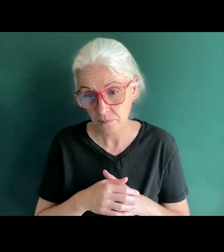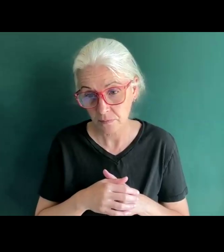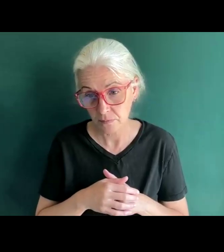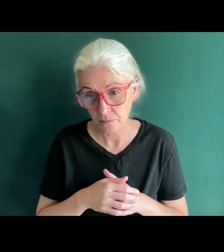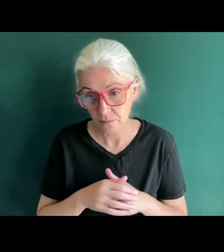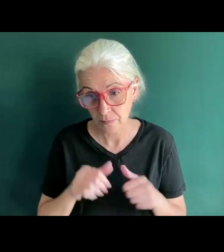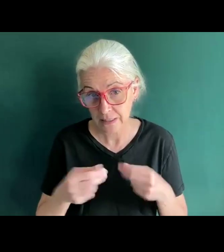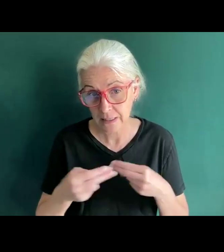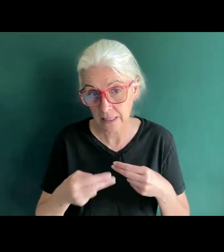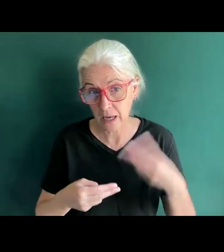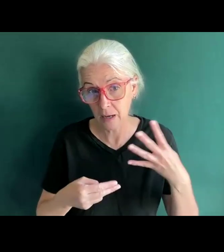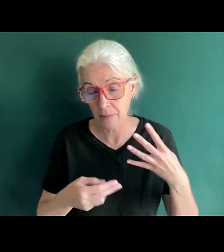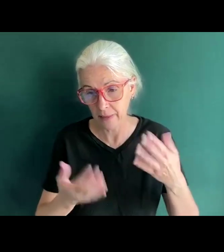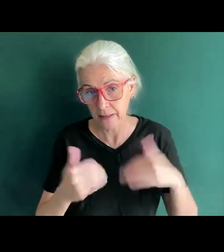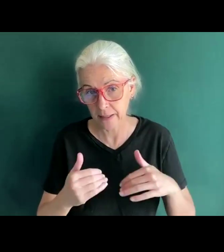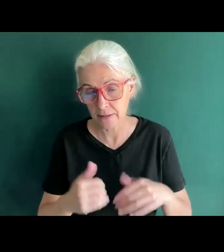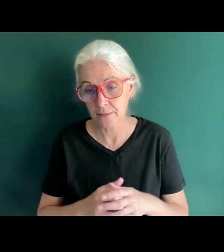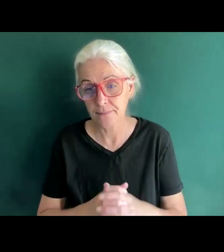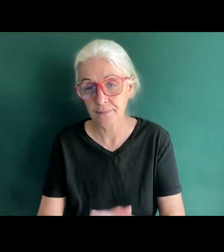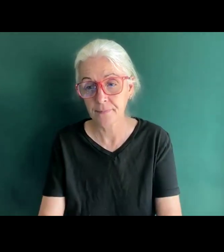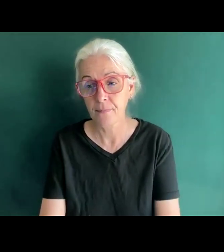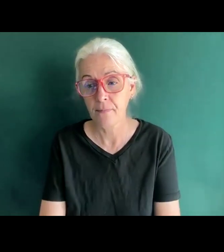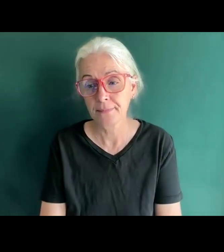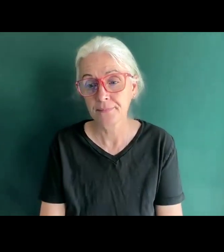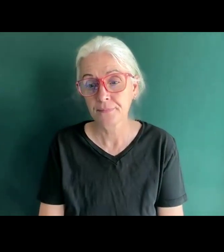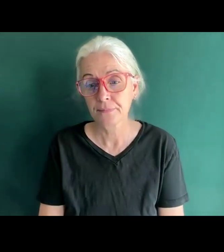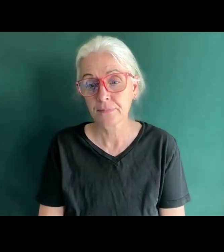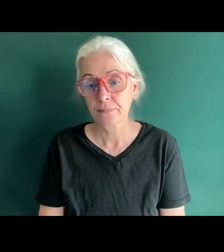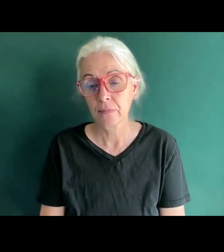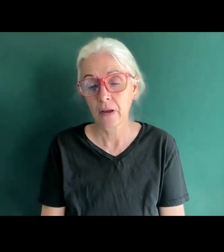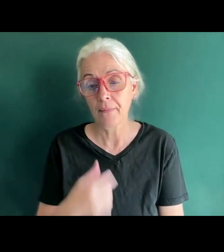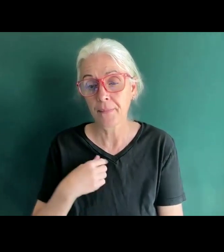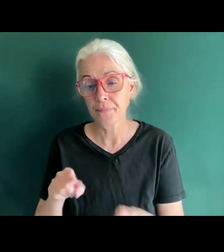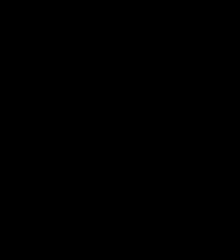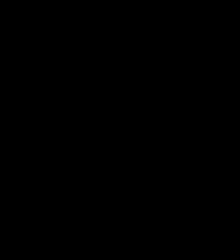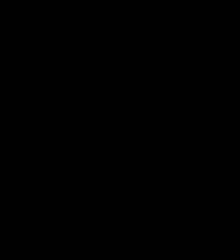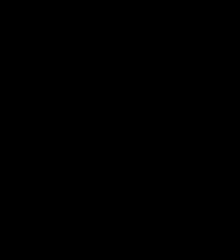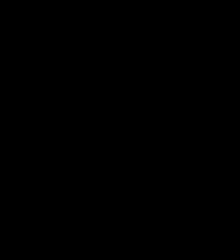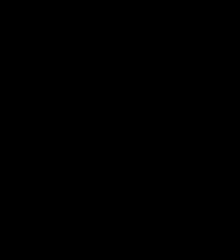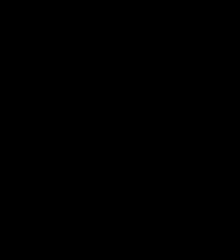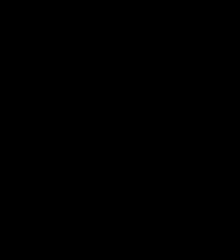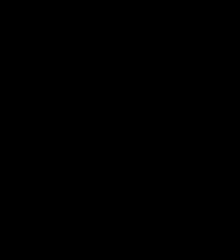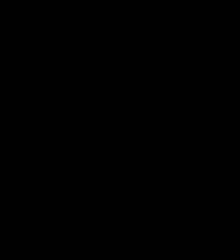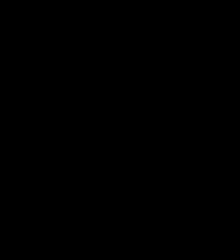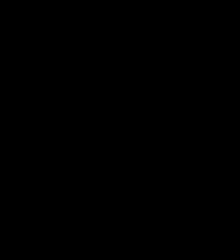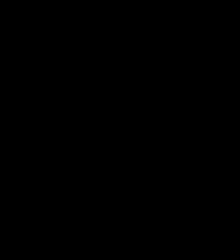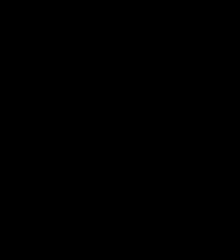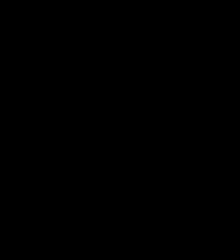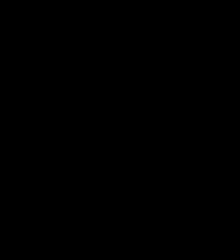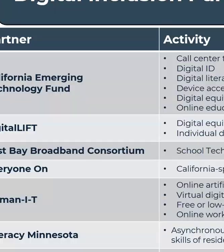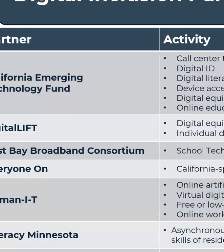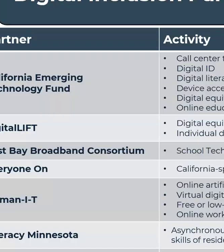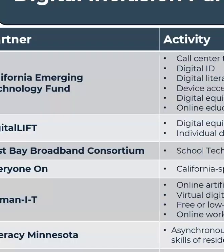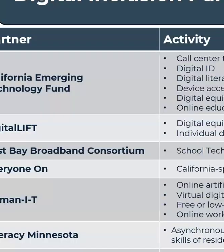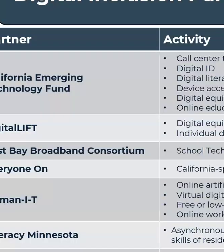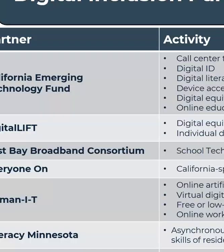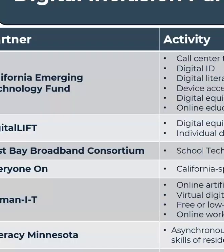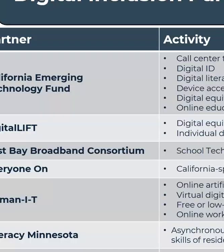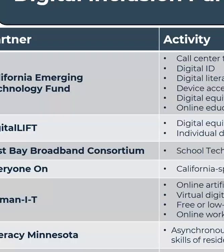the slides up and go to the next slide real quick? I also would like to invite Kat Zigmont from CETF,